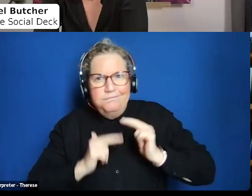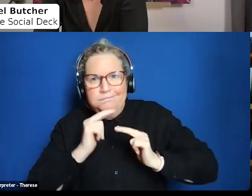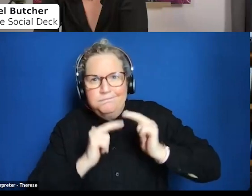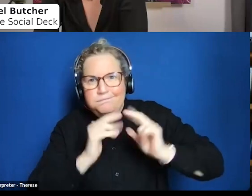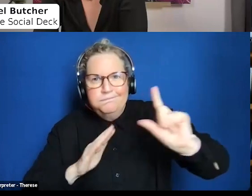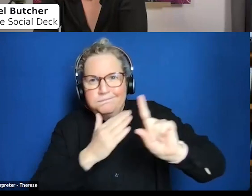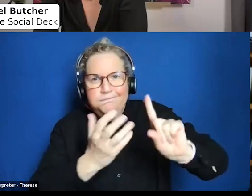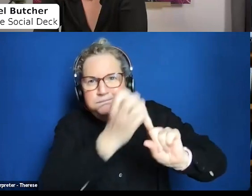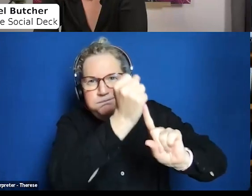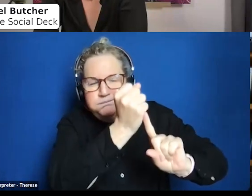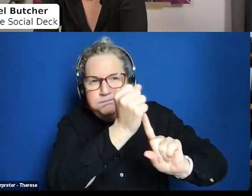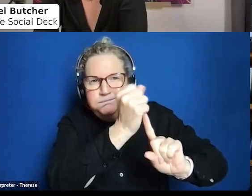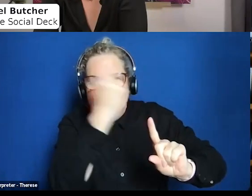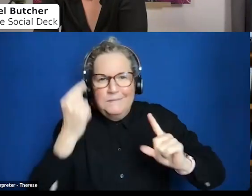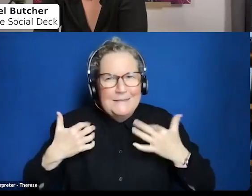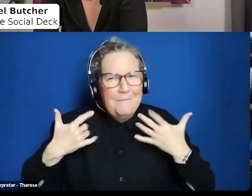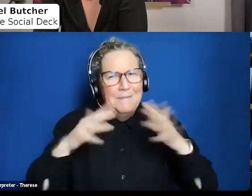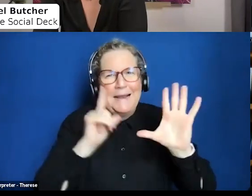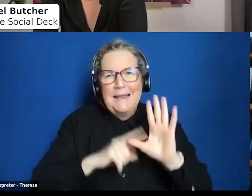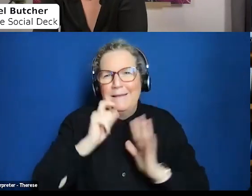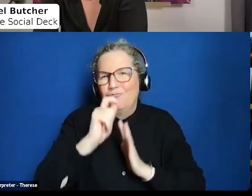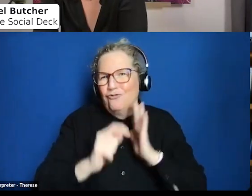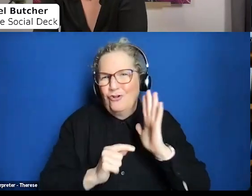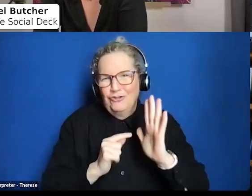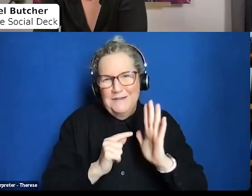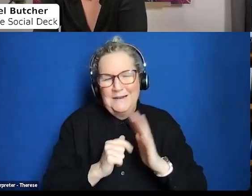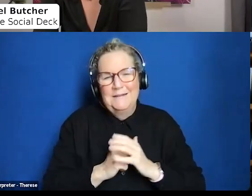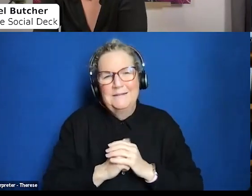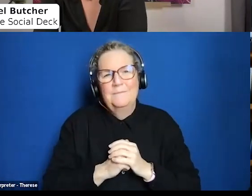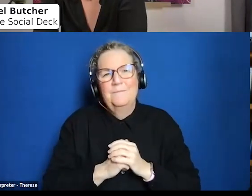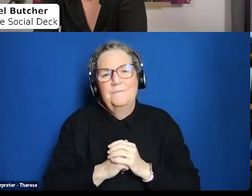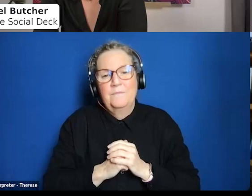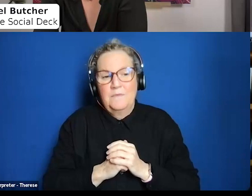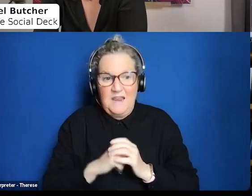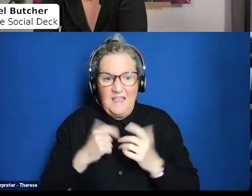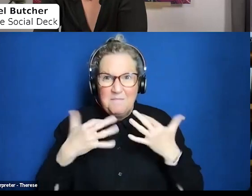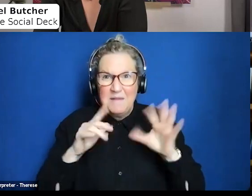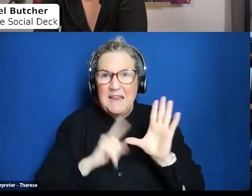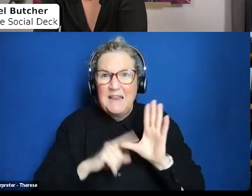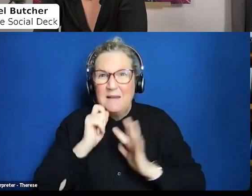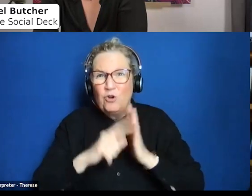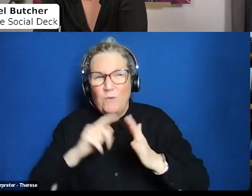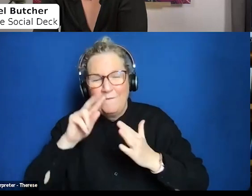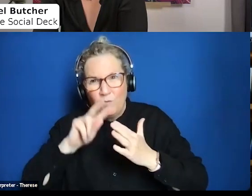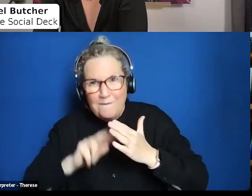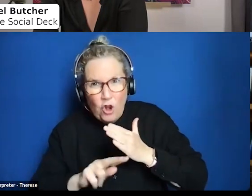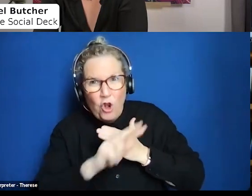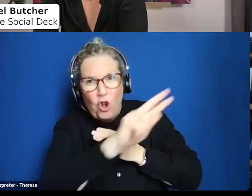It's a mini project and I with that kind of project, we have to have a long term view, but we have we need a short term plan